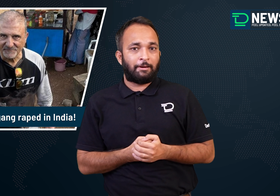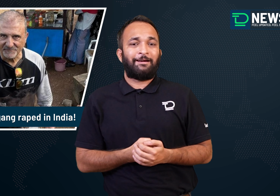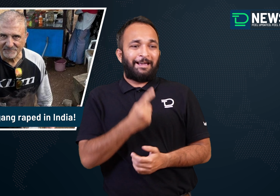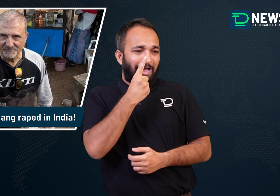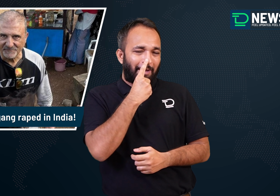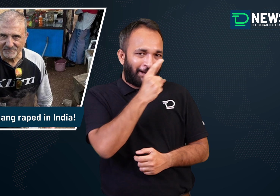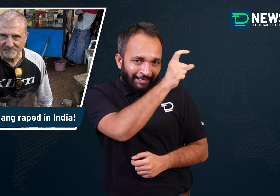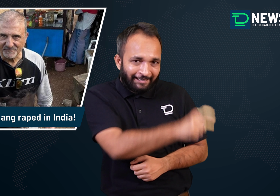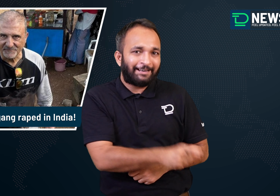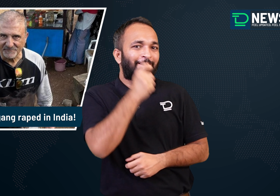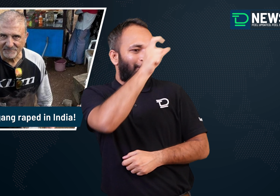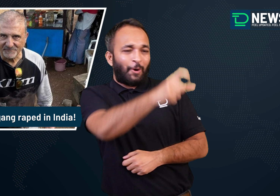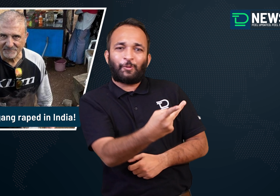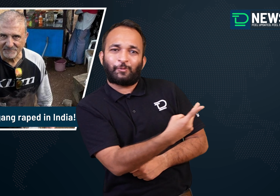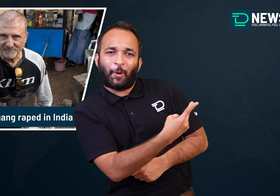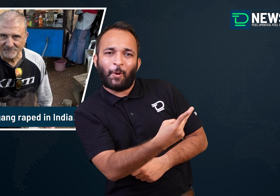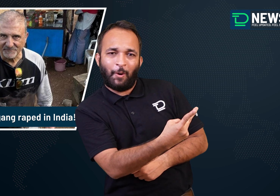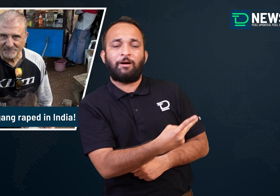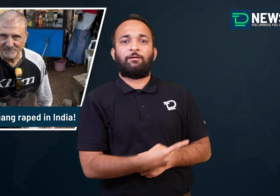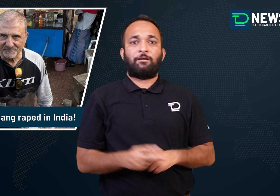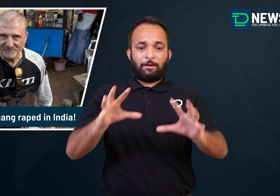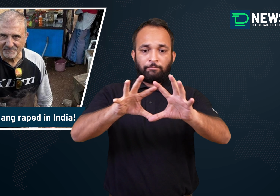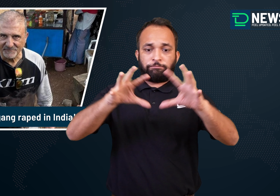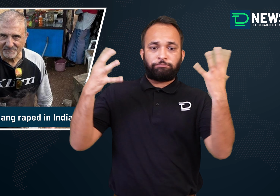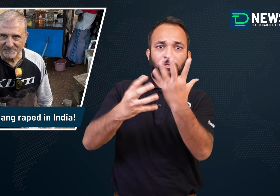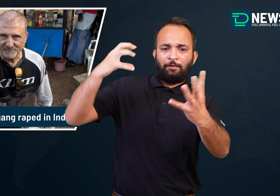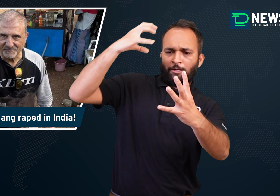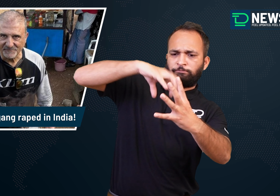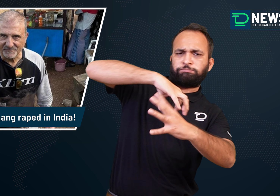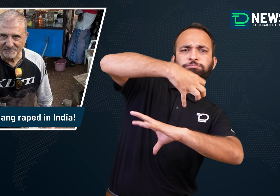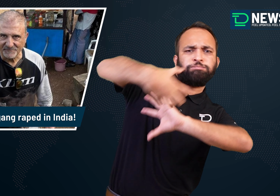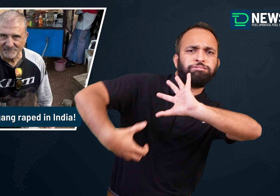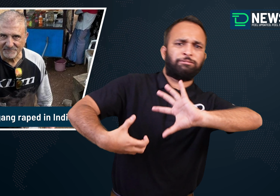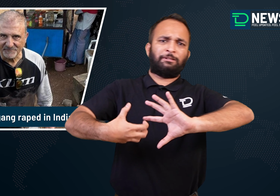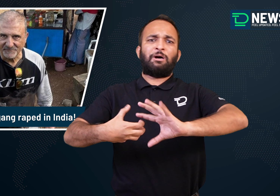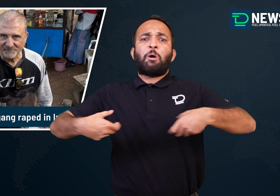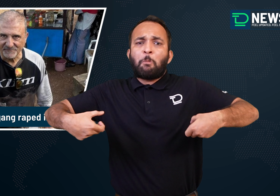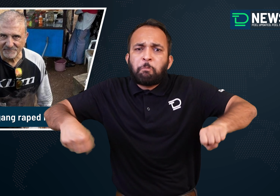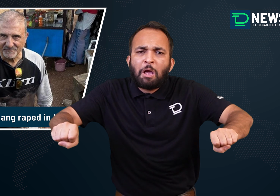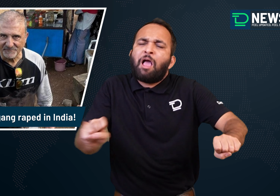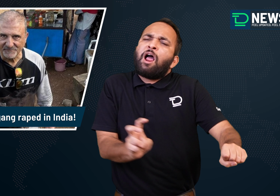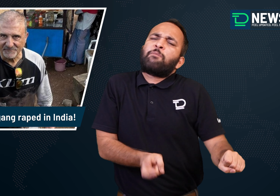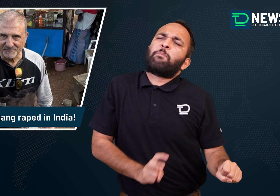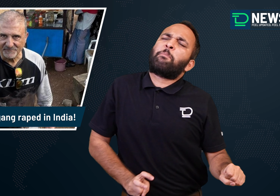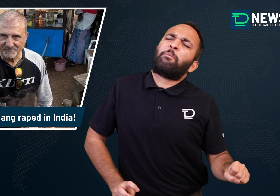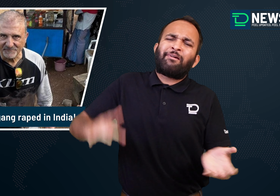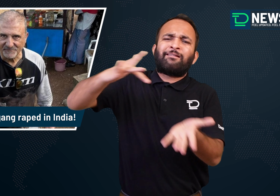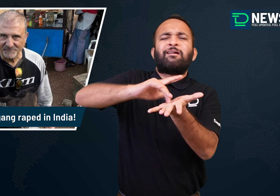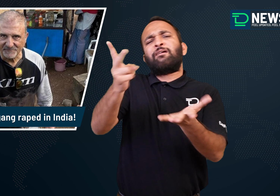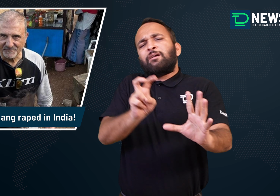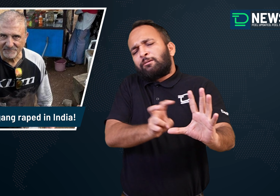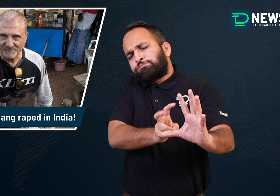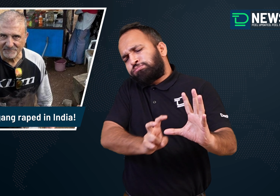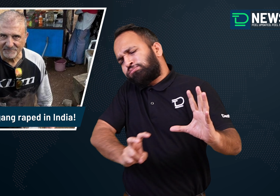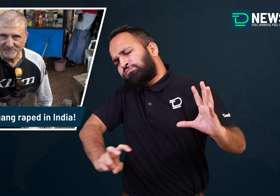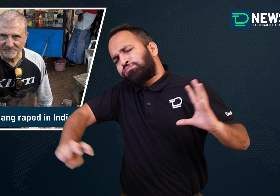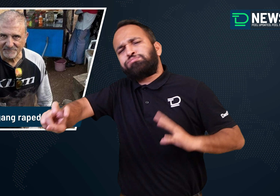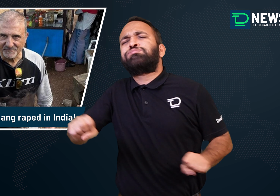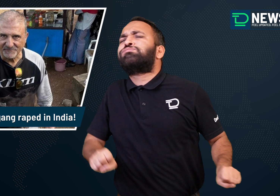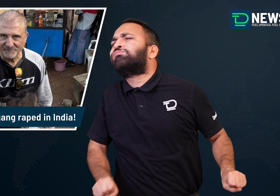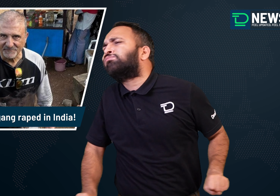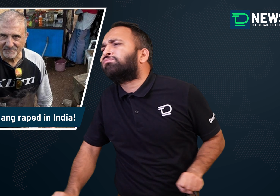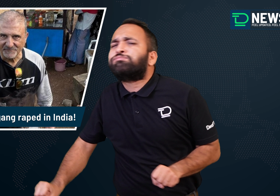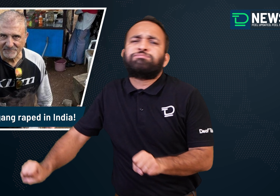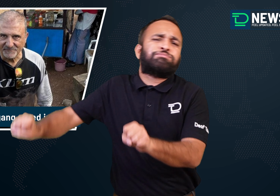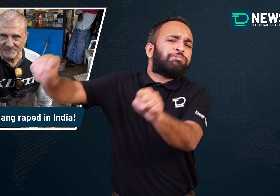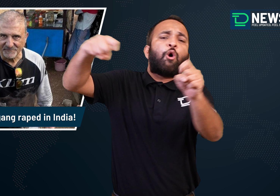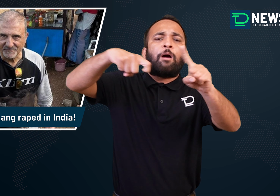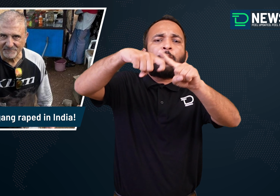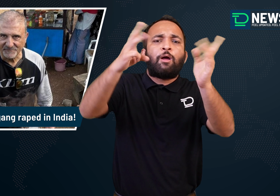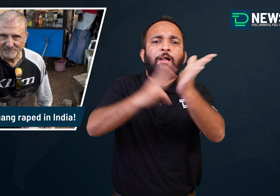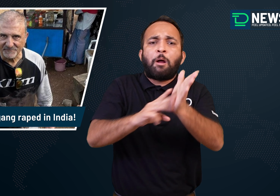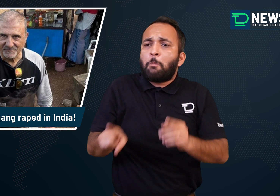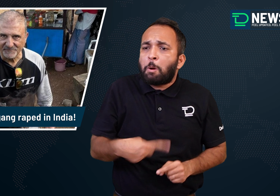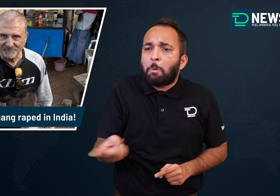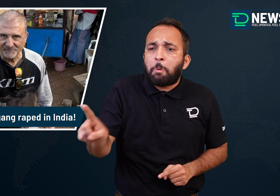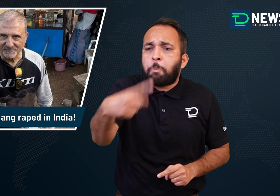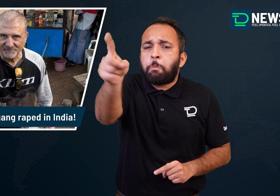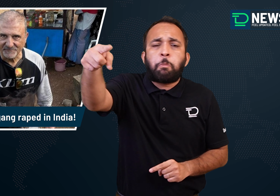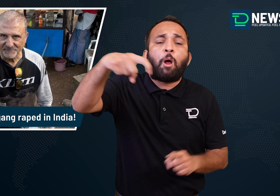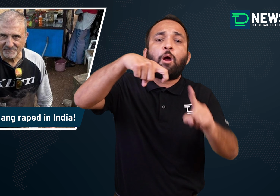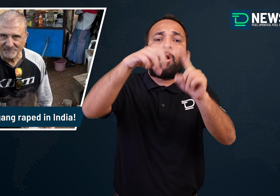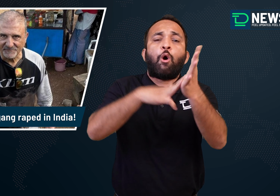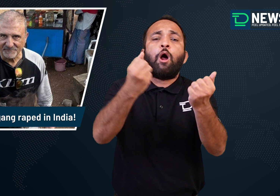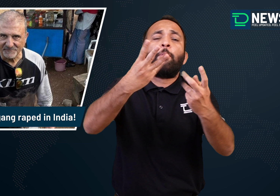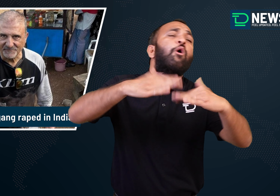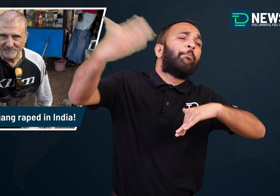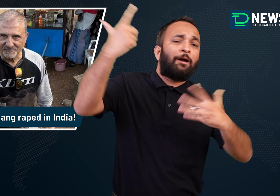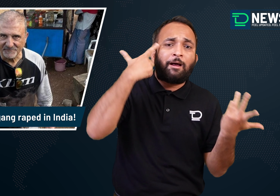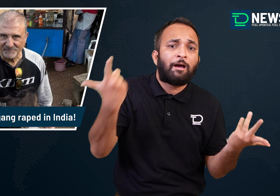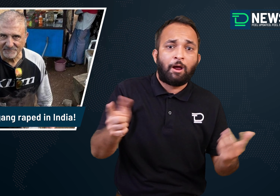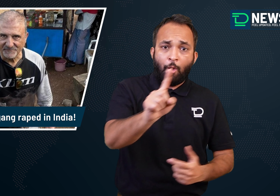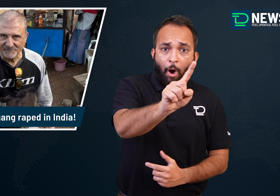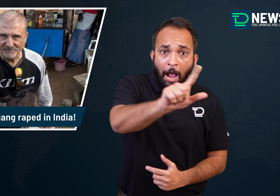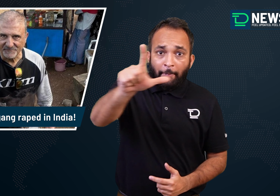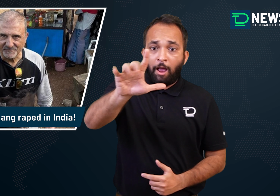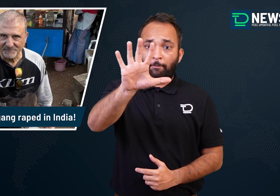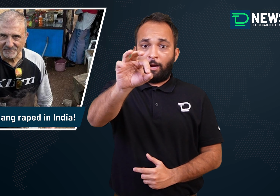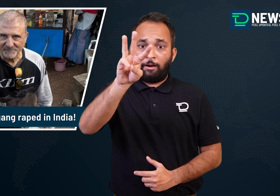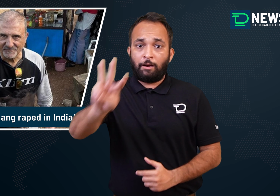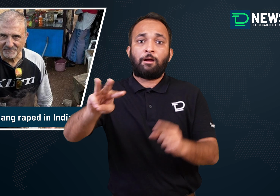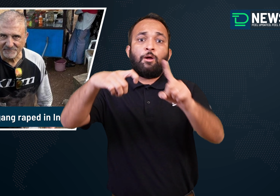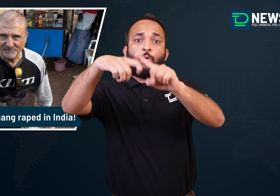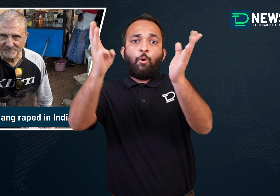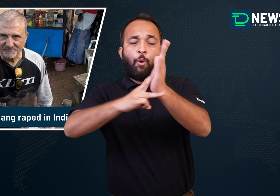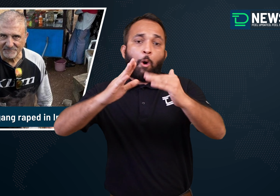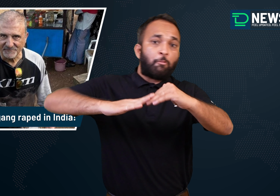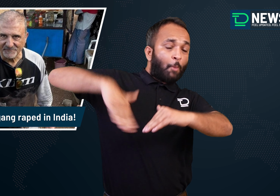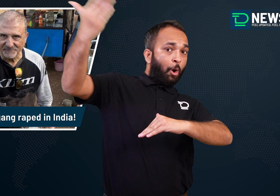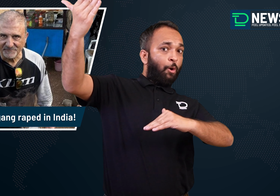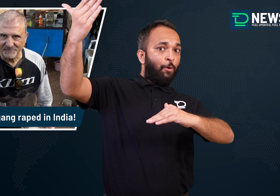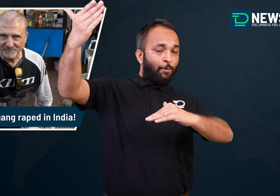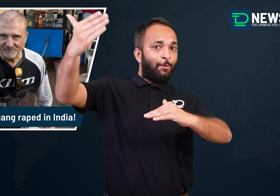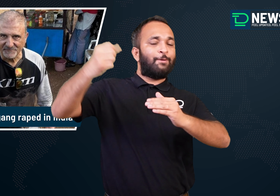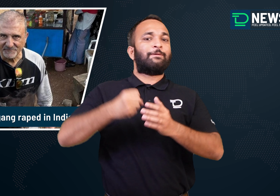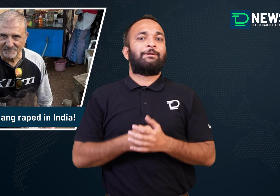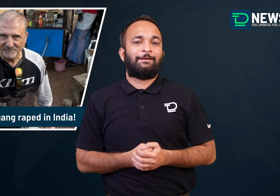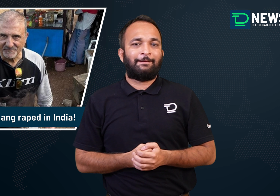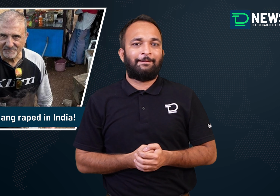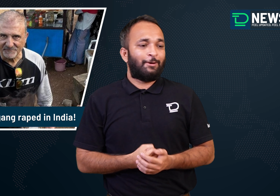They have travelled to many countries and covered more than 150,000 km with their motorbikes.